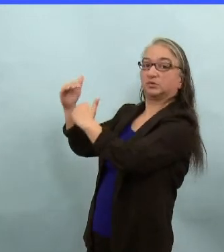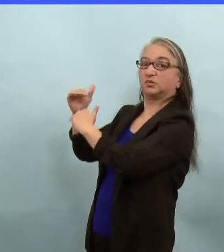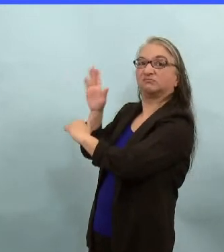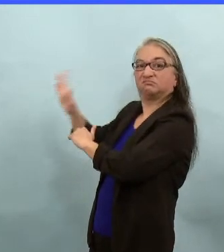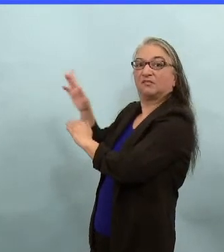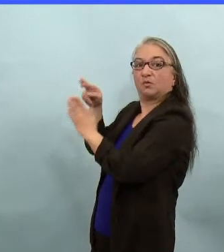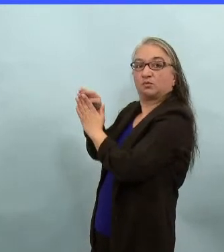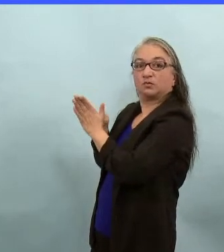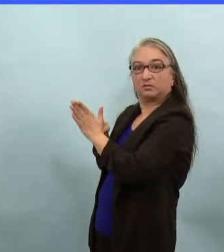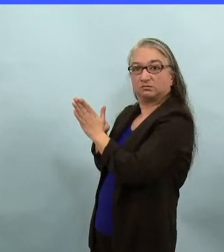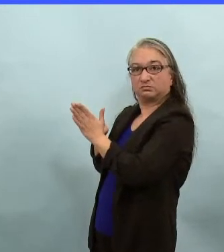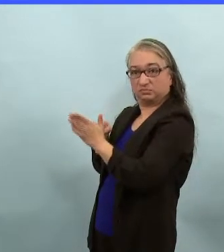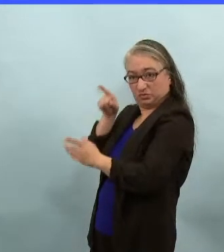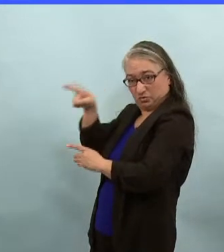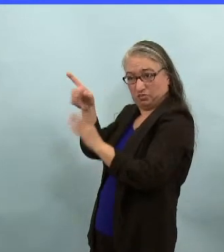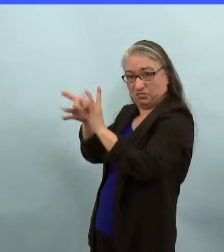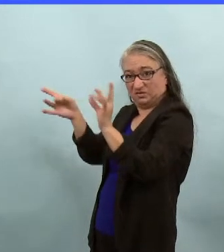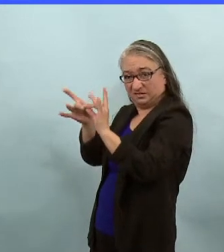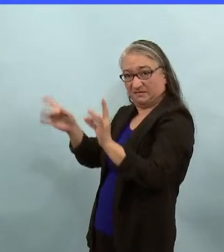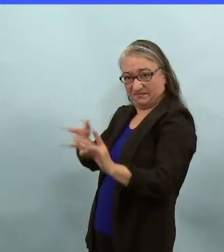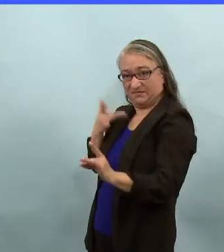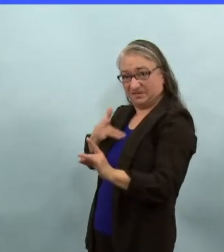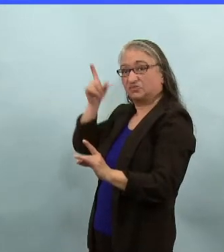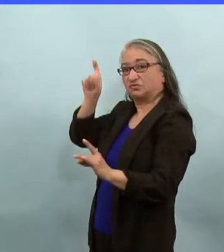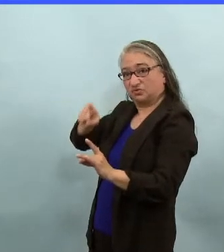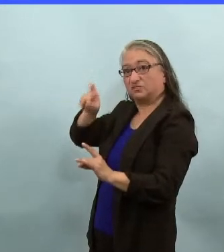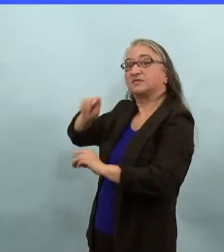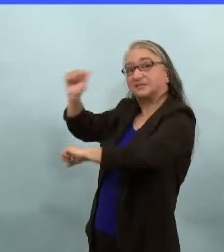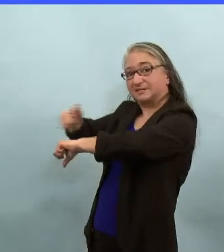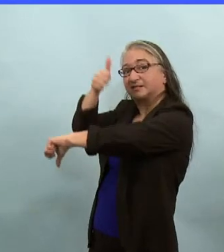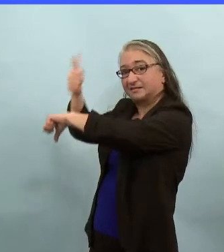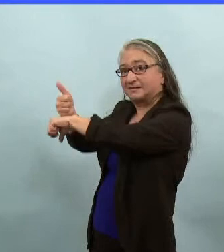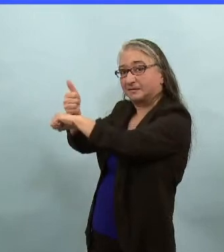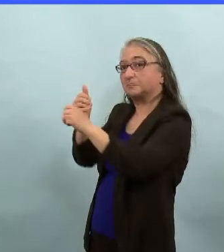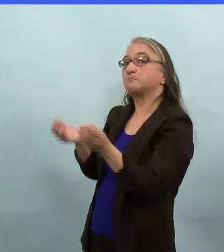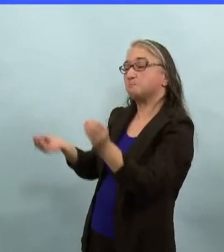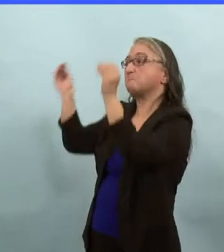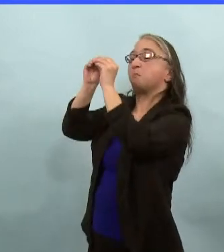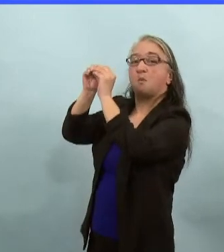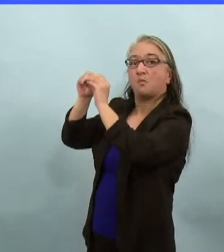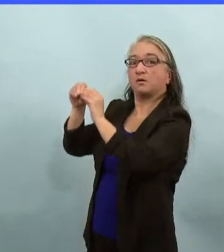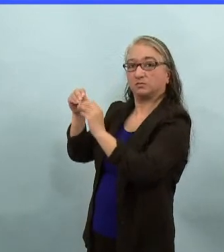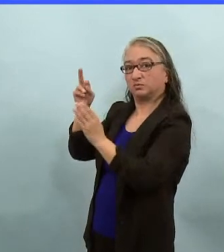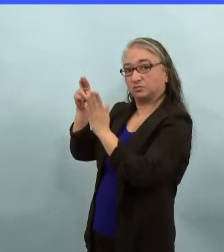are needed um and you know i would take issue with more with manitoba being very strict as far